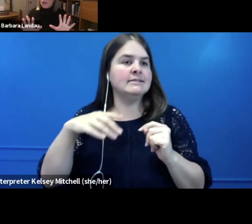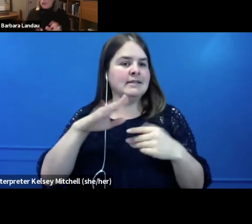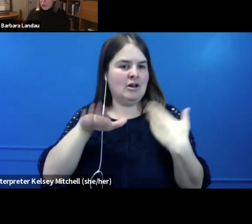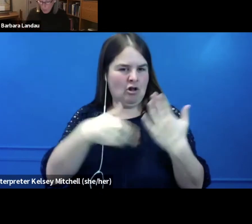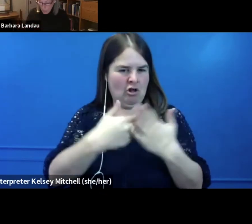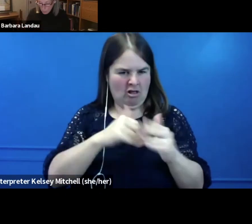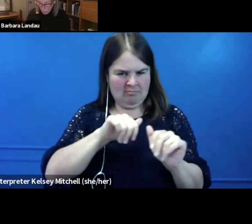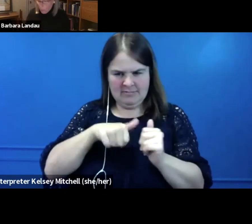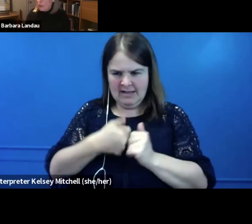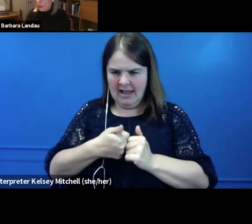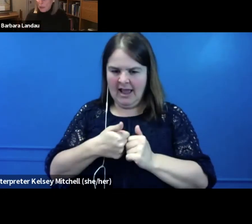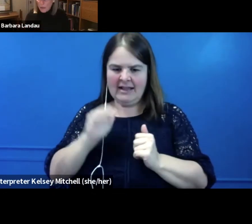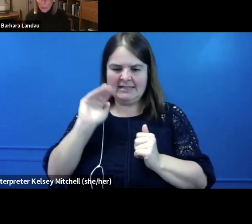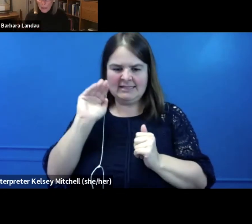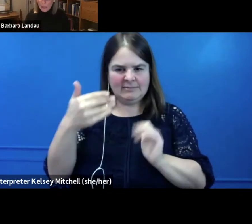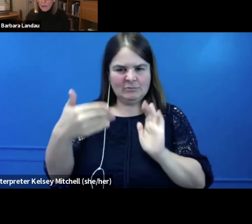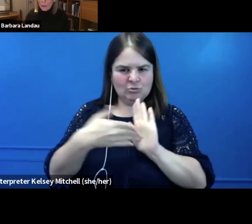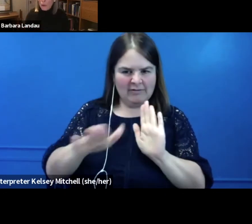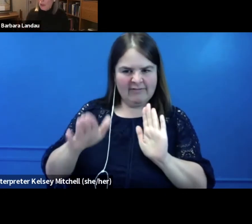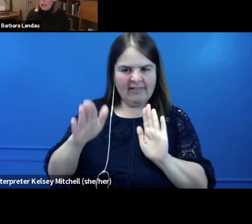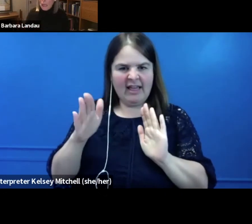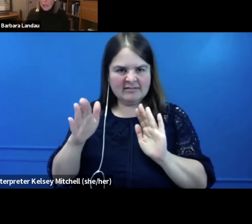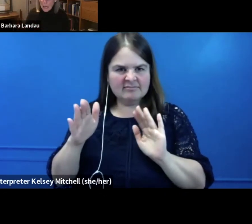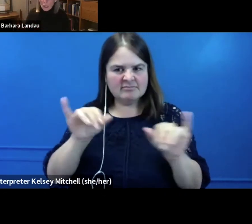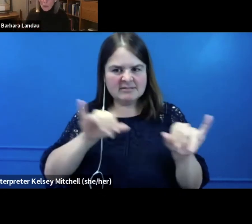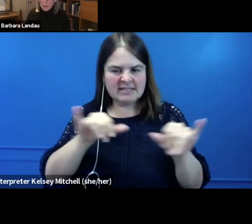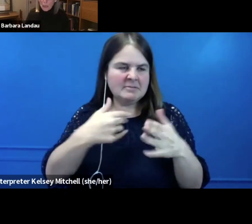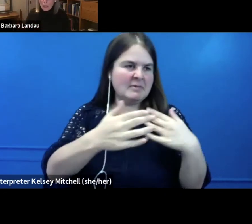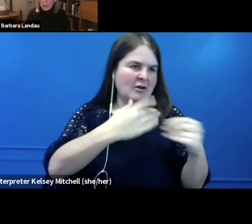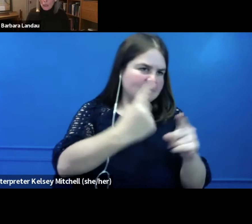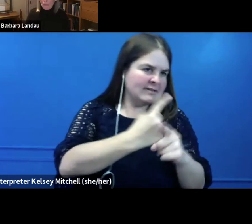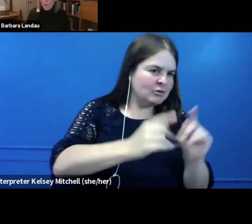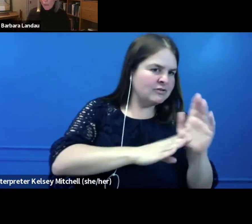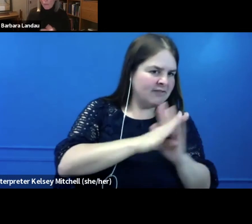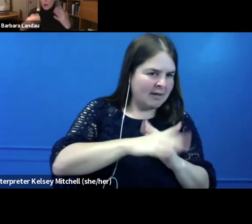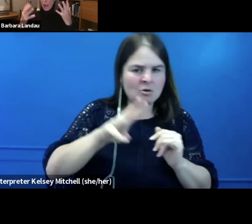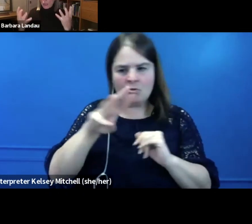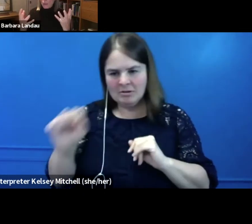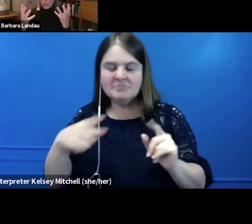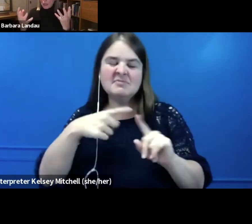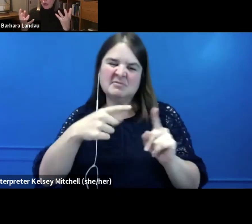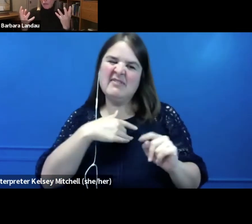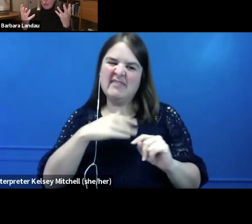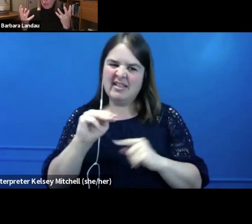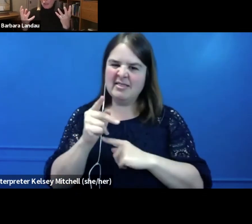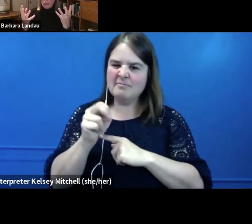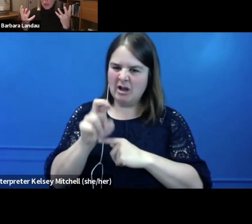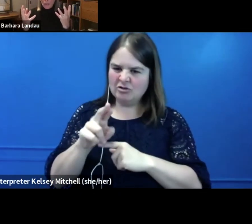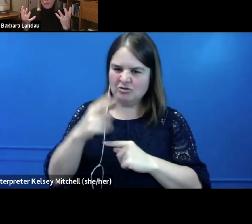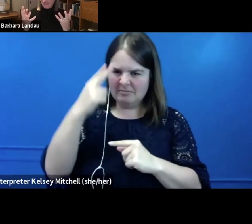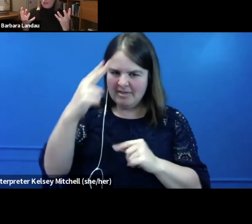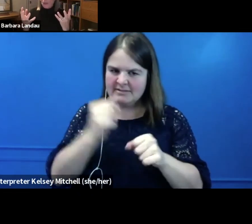structure as for a typically developing individual it has to be because there